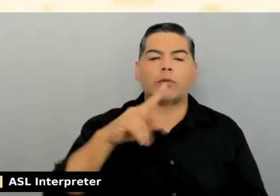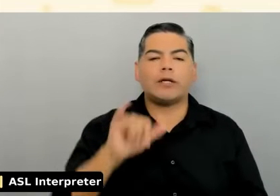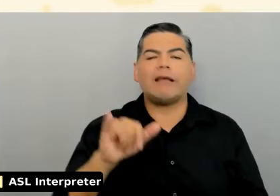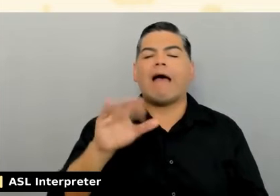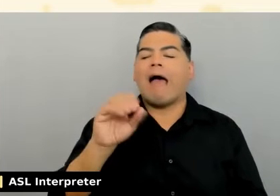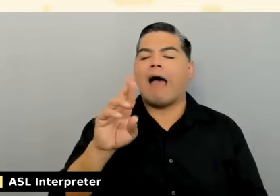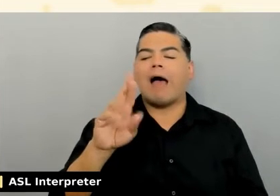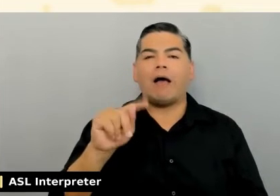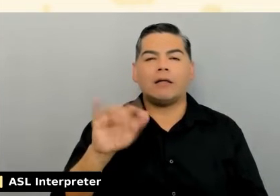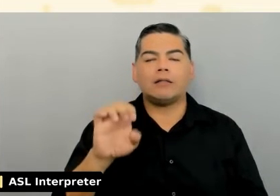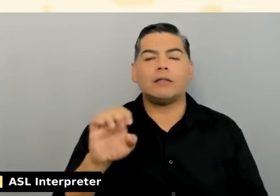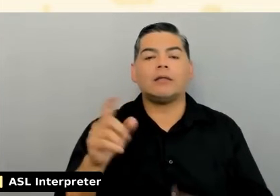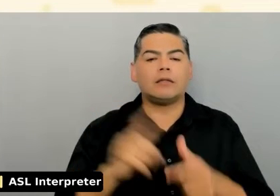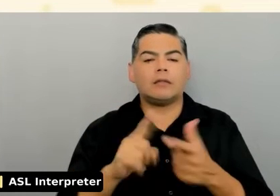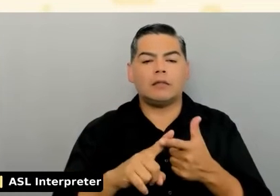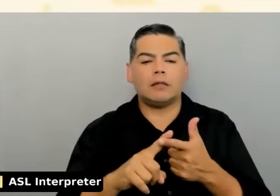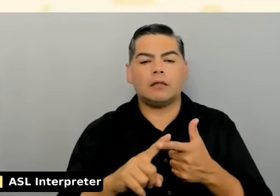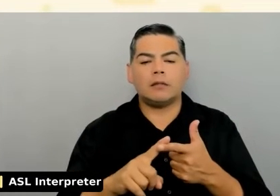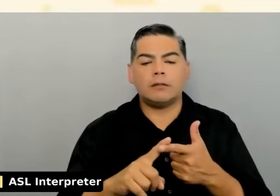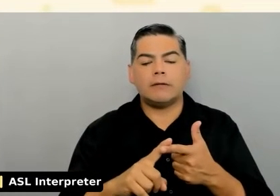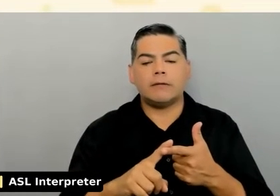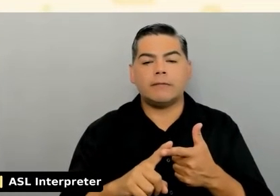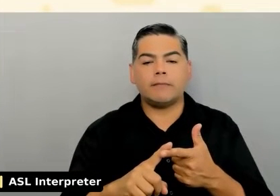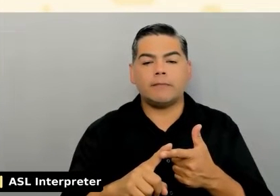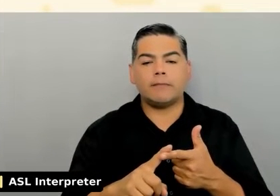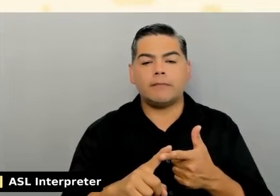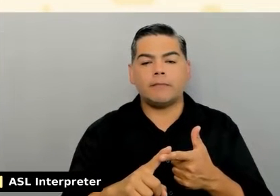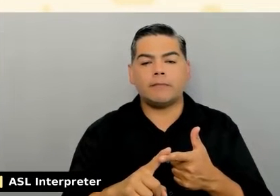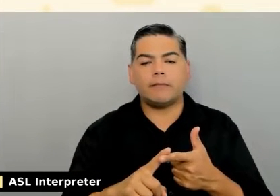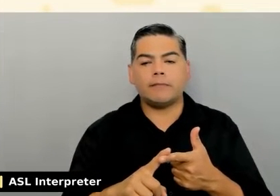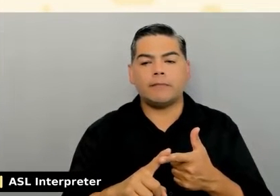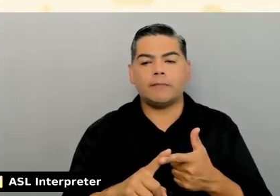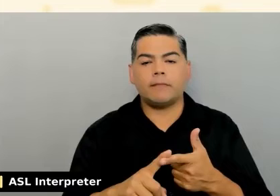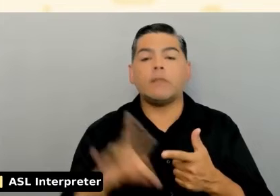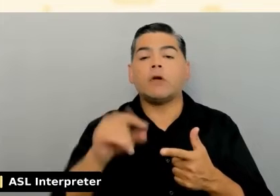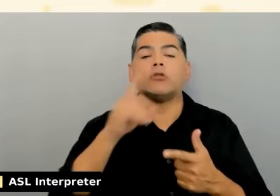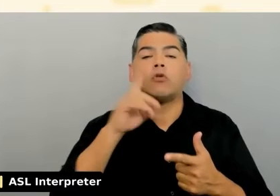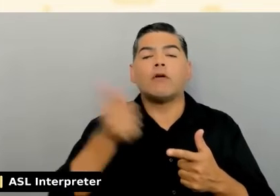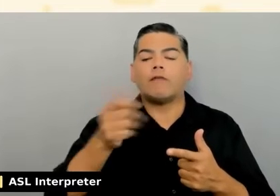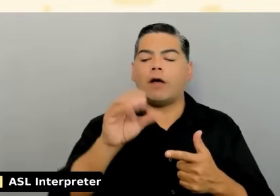and also the outline offset property.